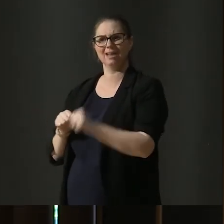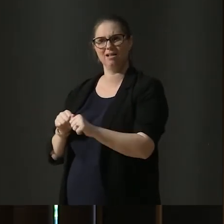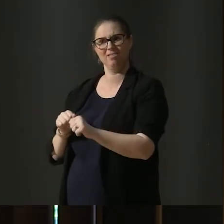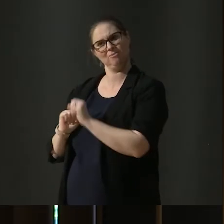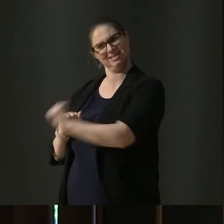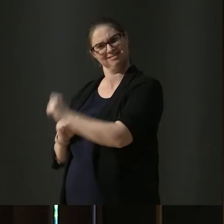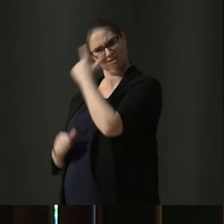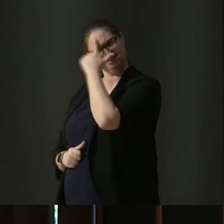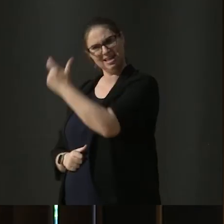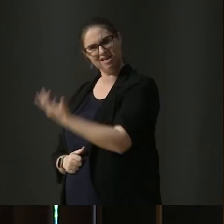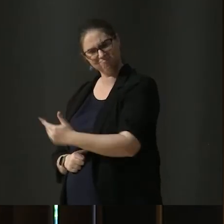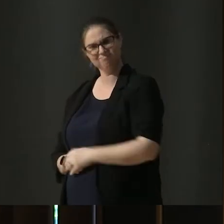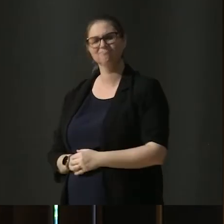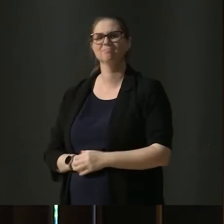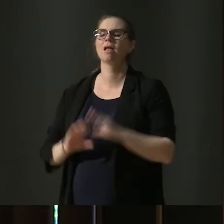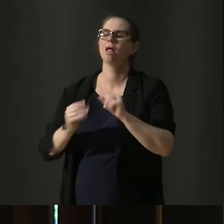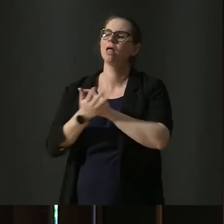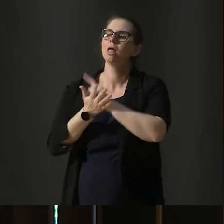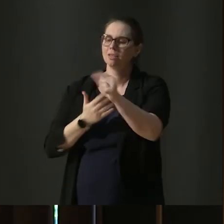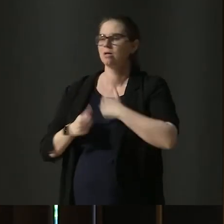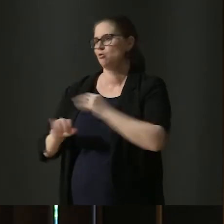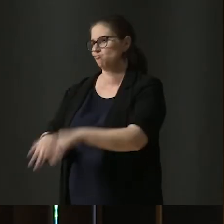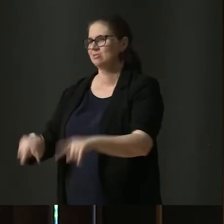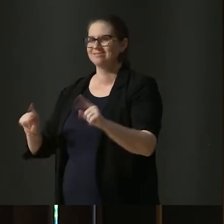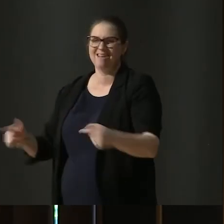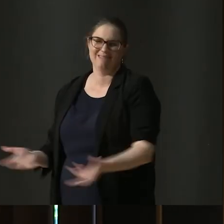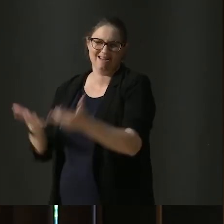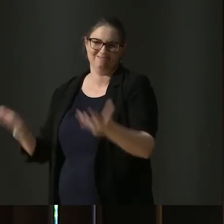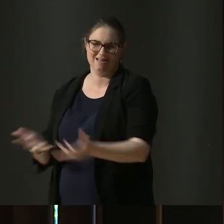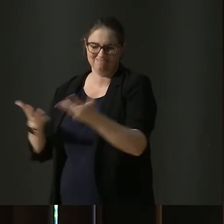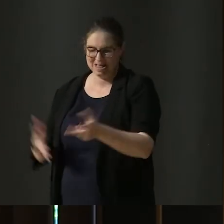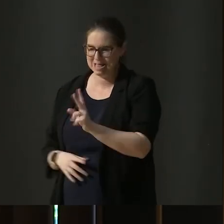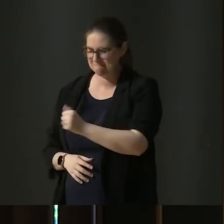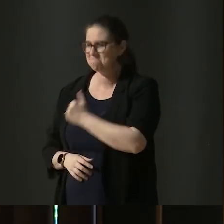After this. My children started playing again and my son came running up to me.